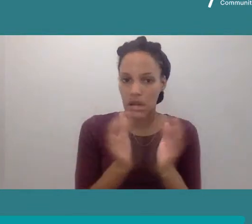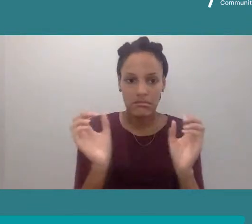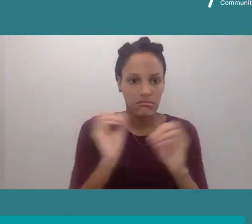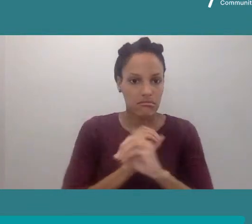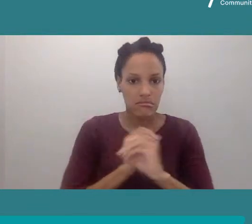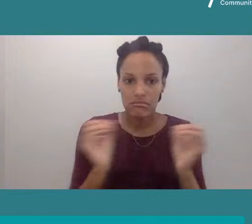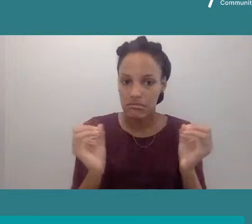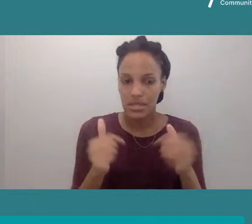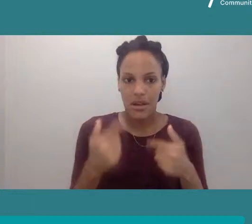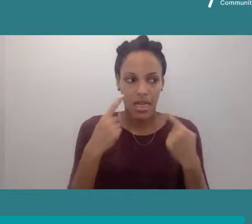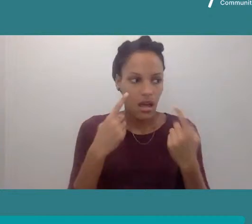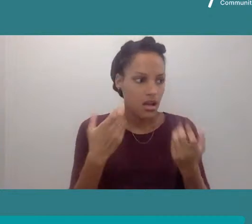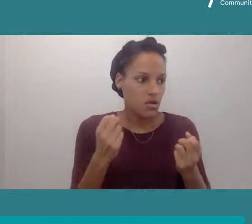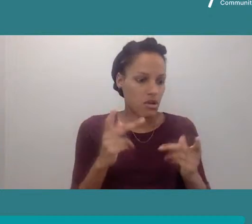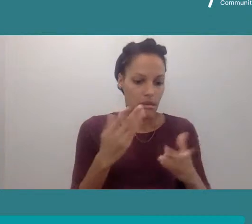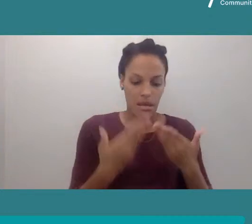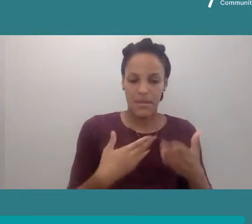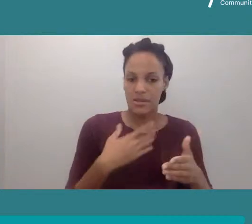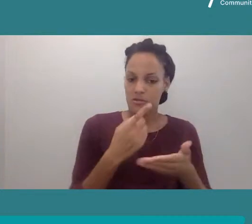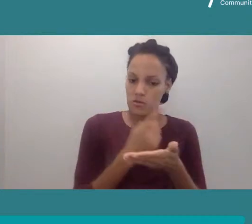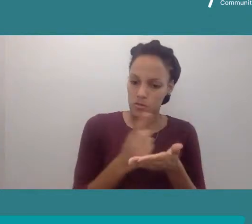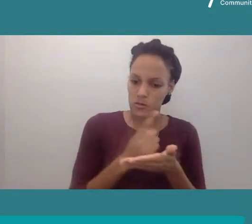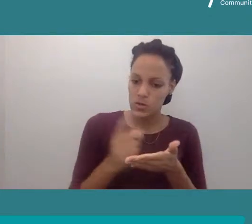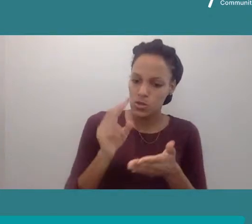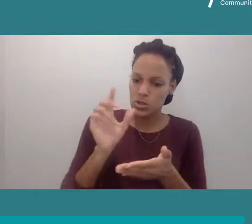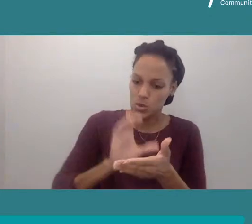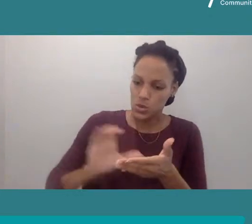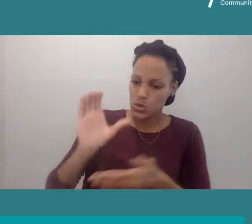after weeks of searching the library, oh my God, I am at Howard University and if the